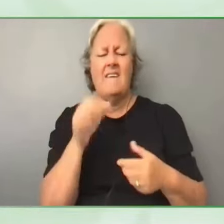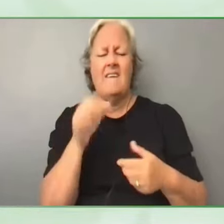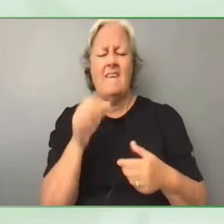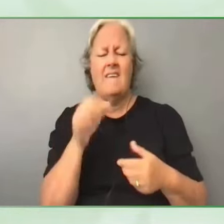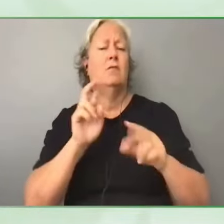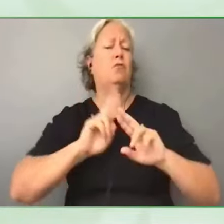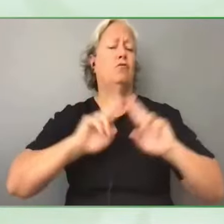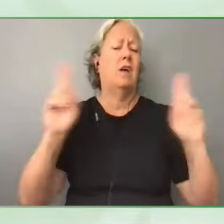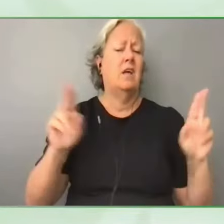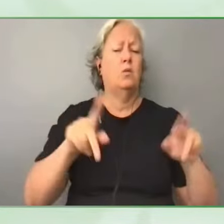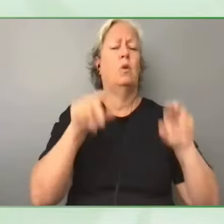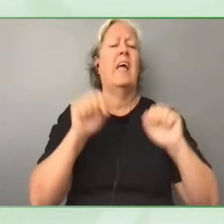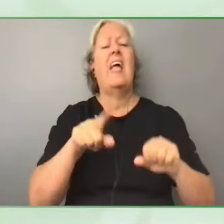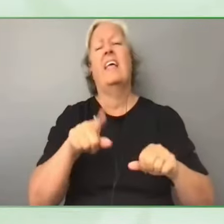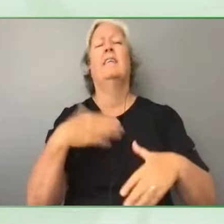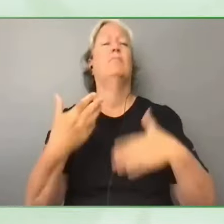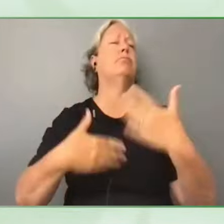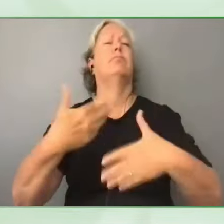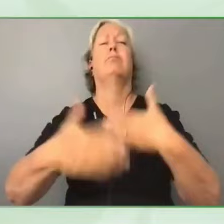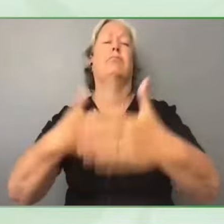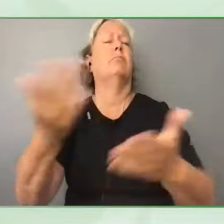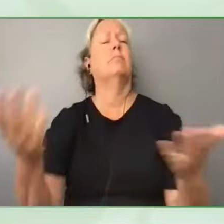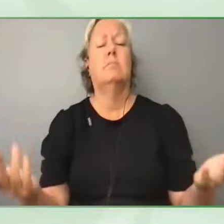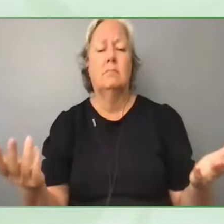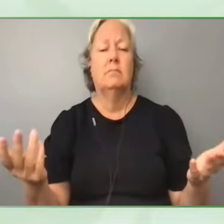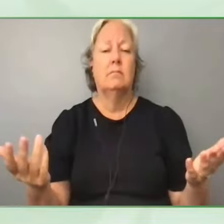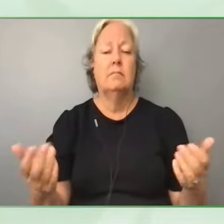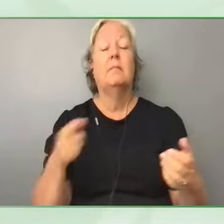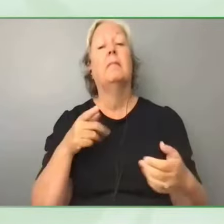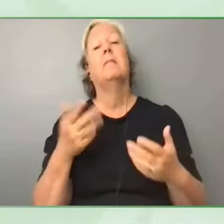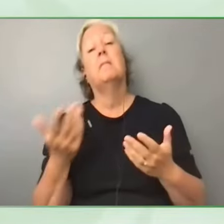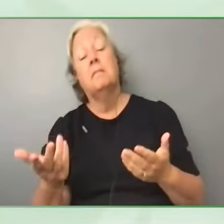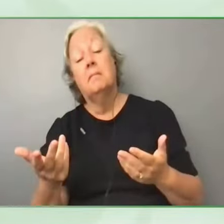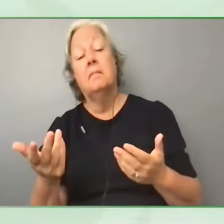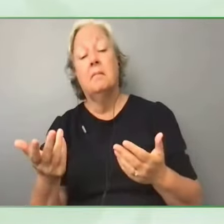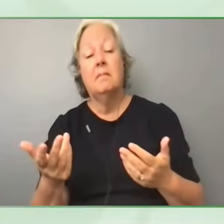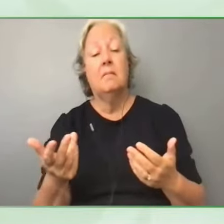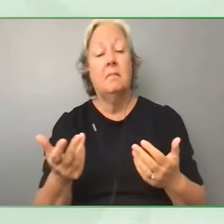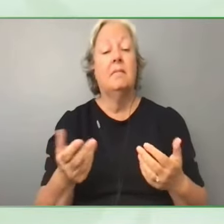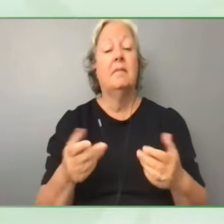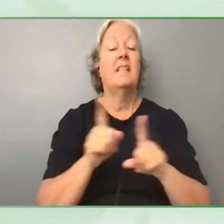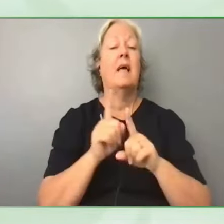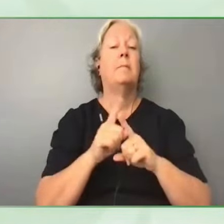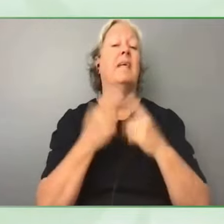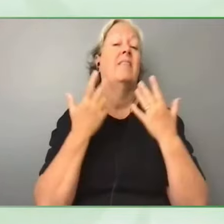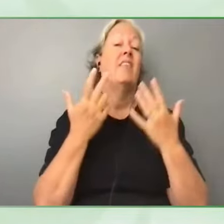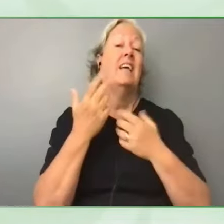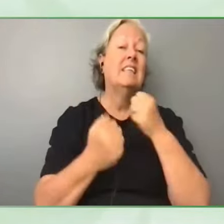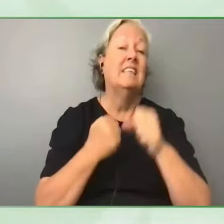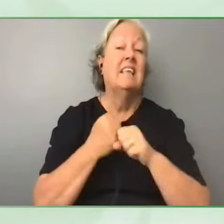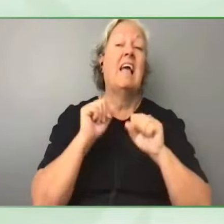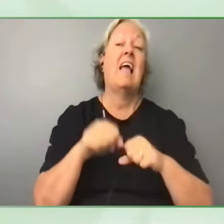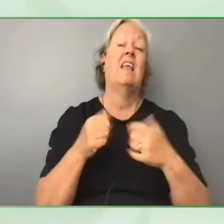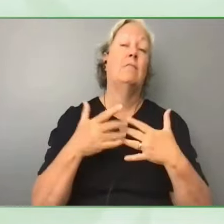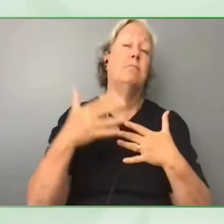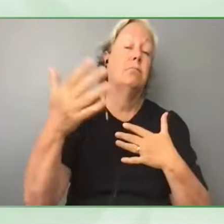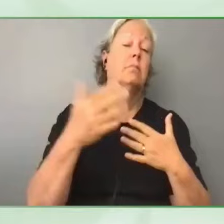time. Sometimes the process lasts for 10-20 years because you also have